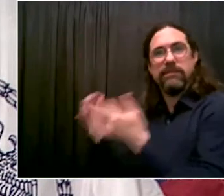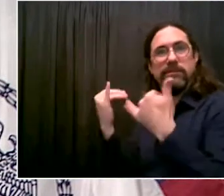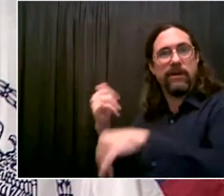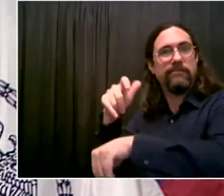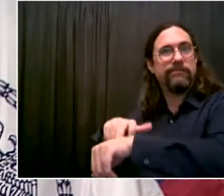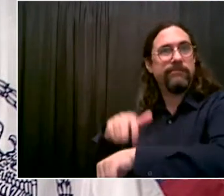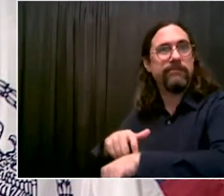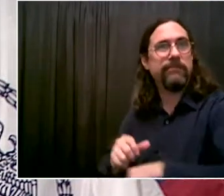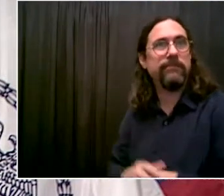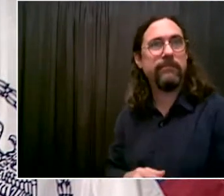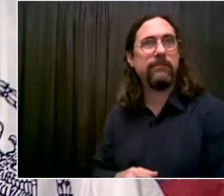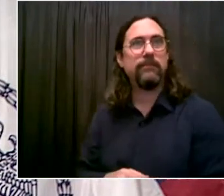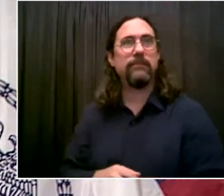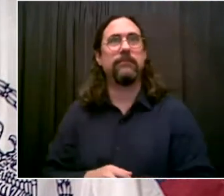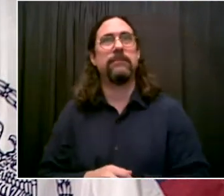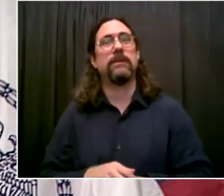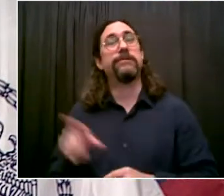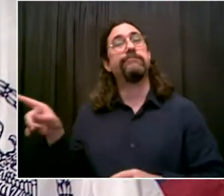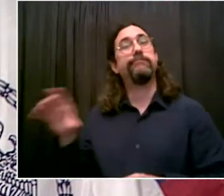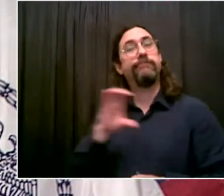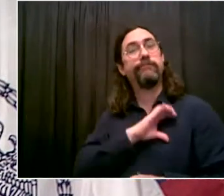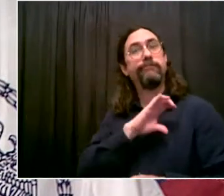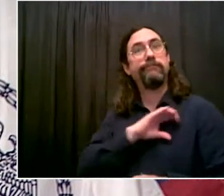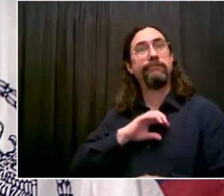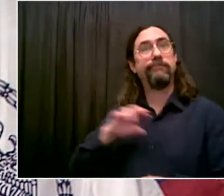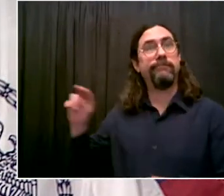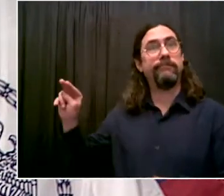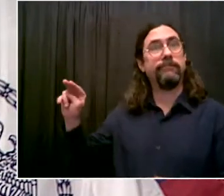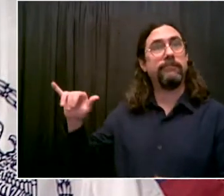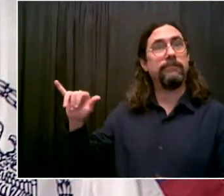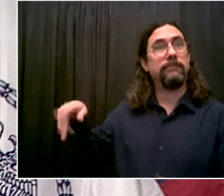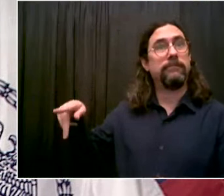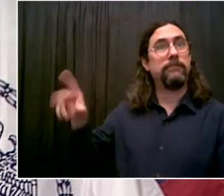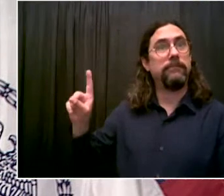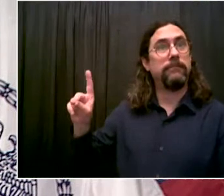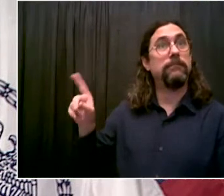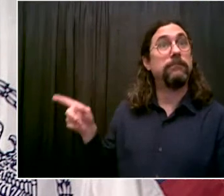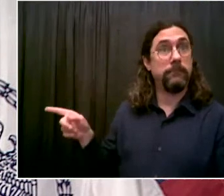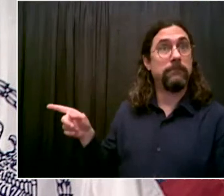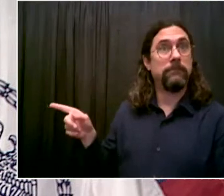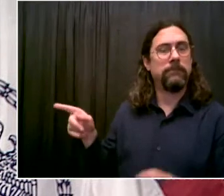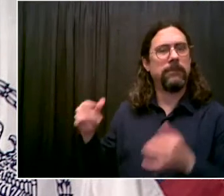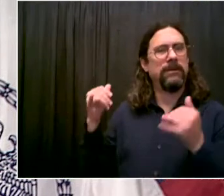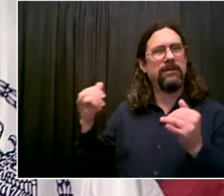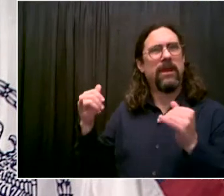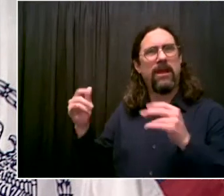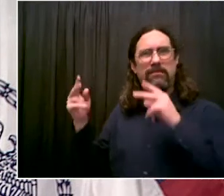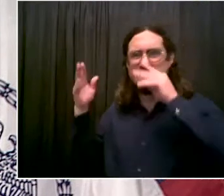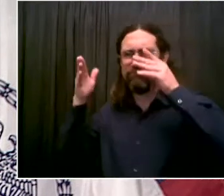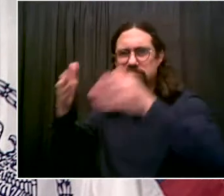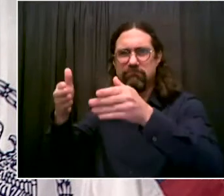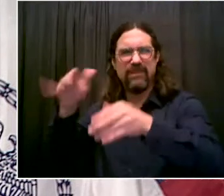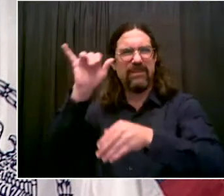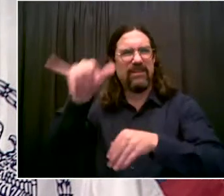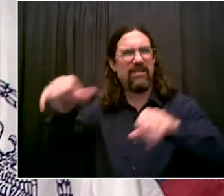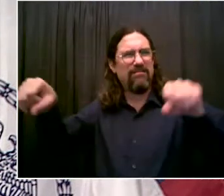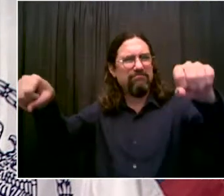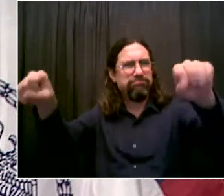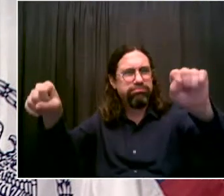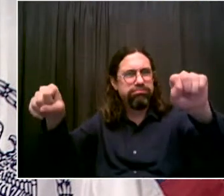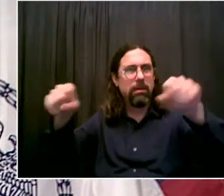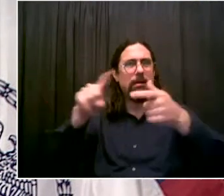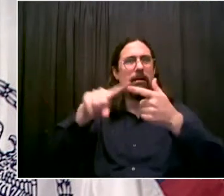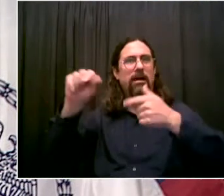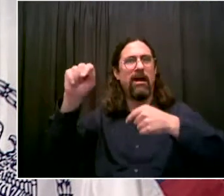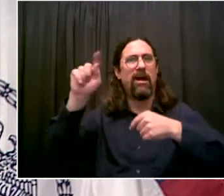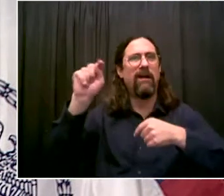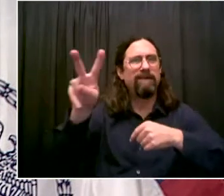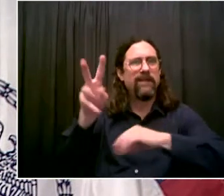PROVITHAT